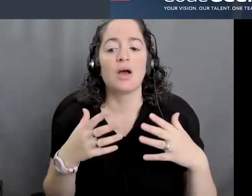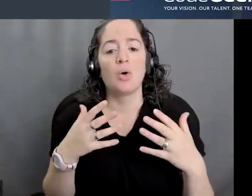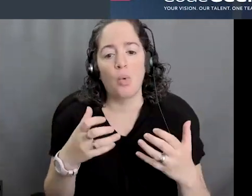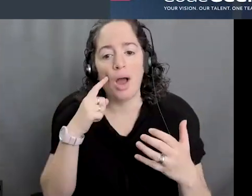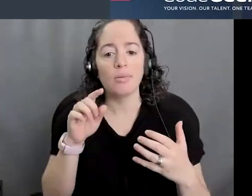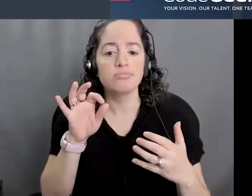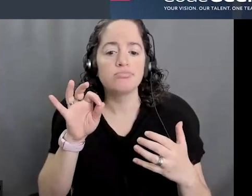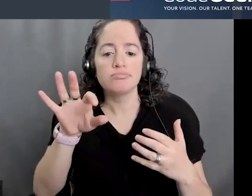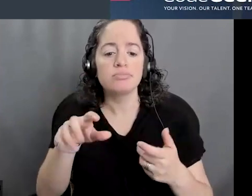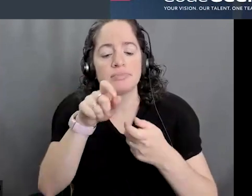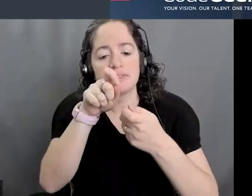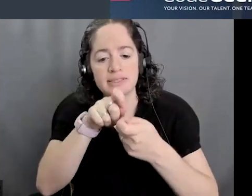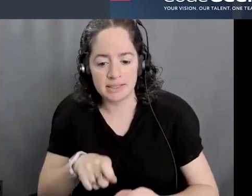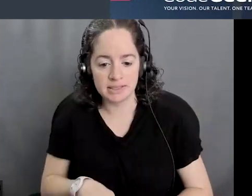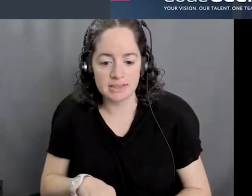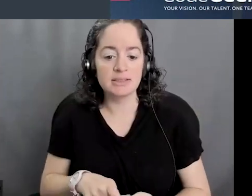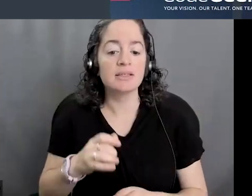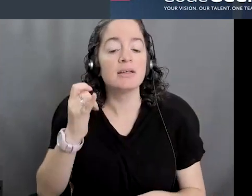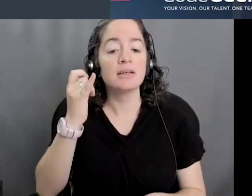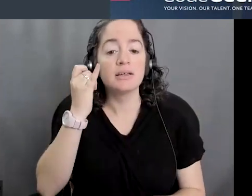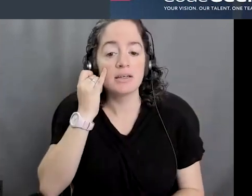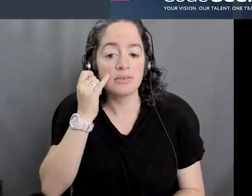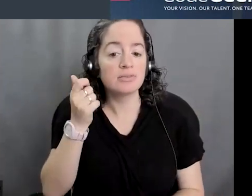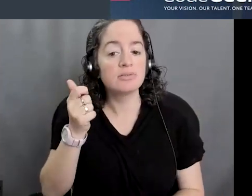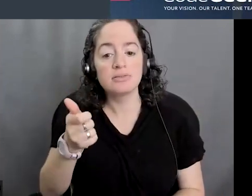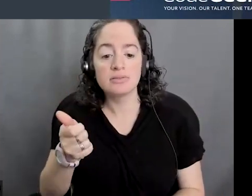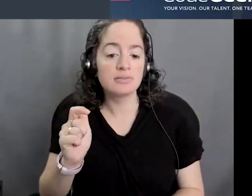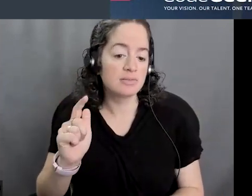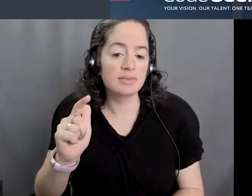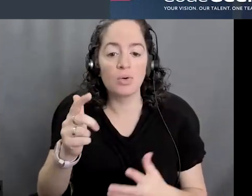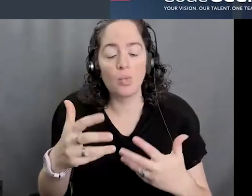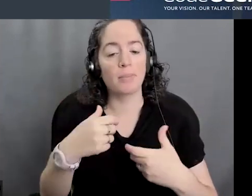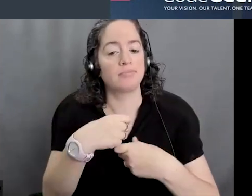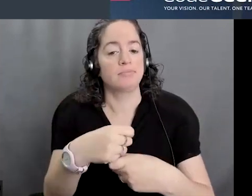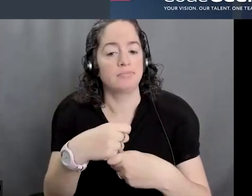in building your own accessible and highly usable websites of any type.